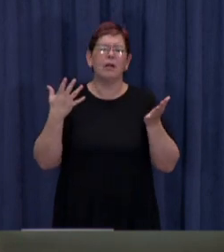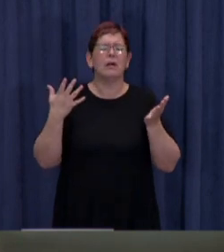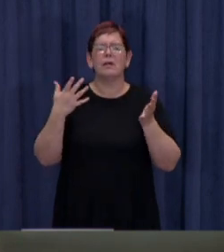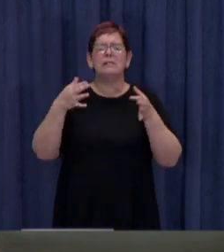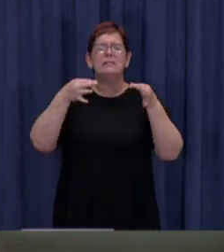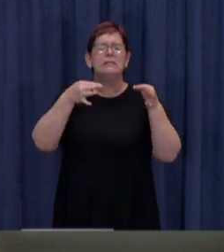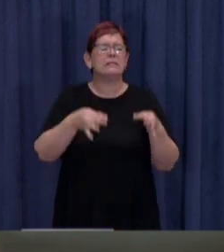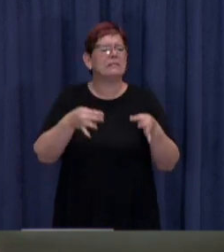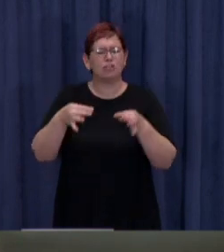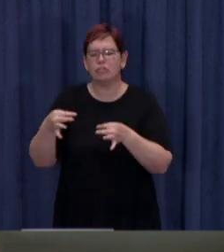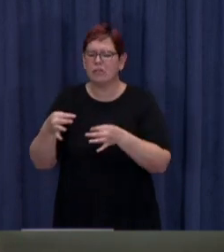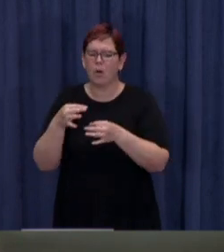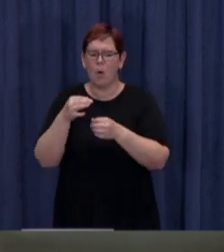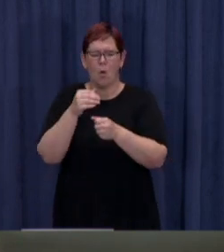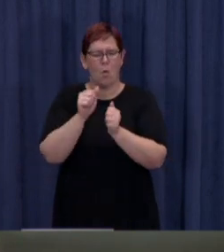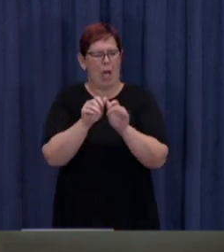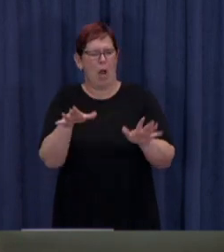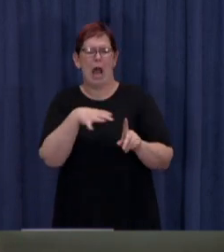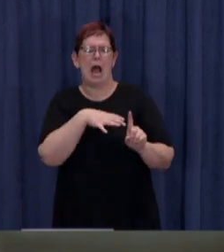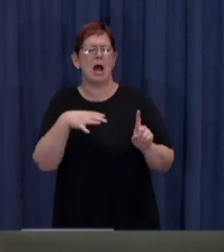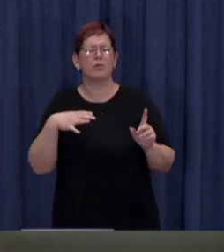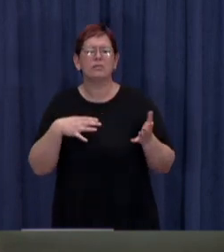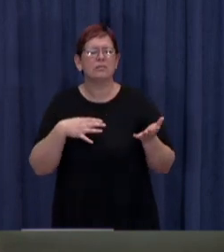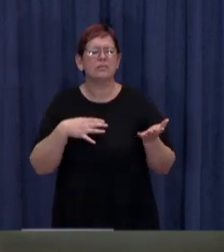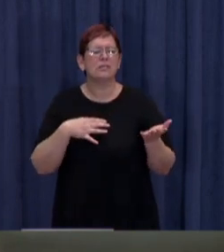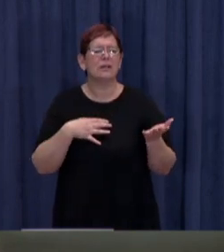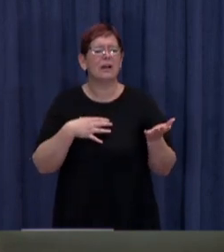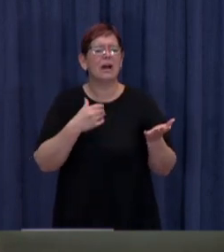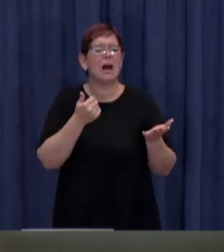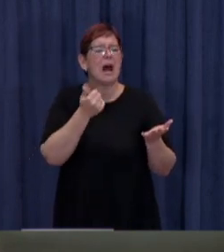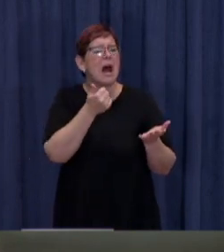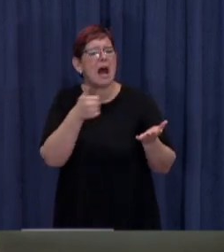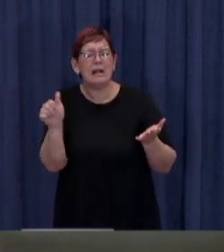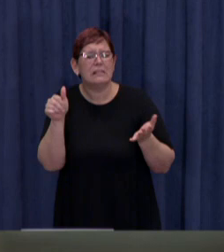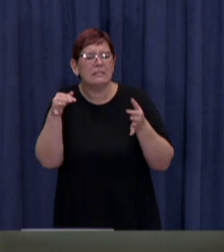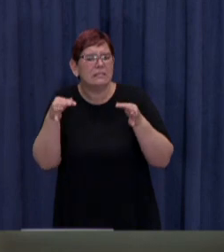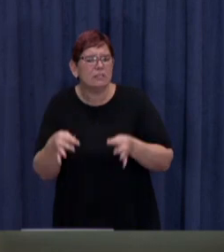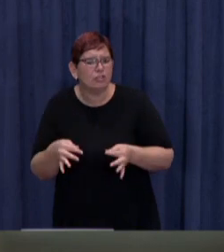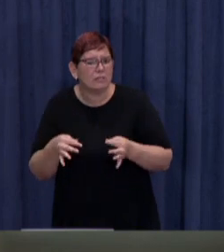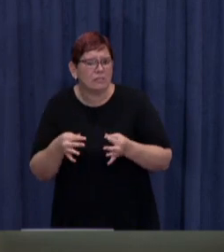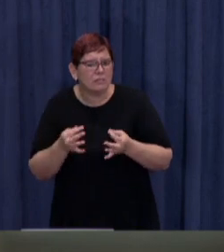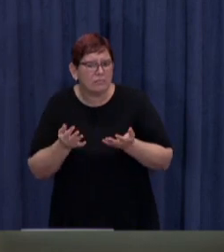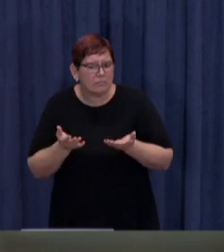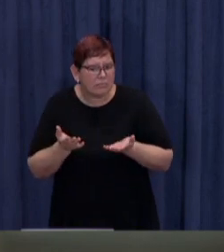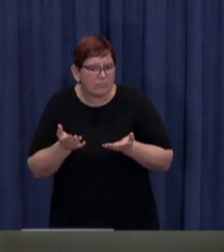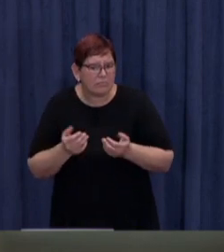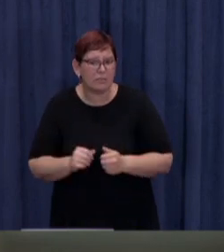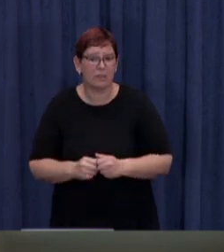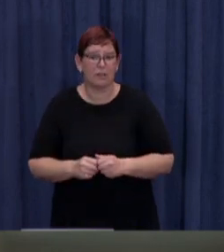I can make any decisions what this does is gives me the authority for a period of time I think it's about 30 days and